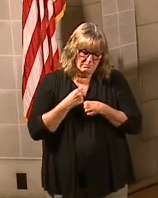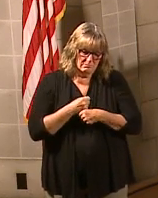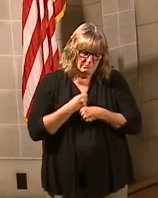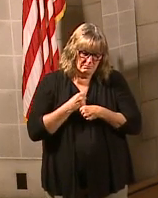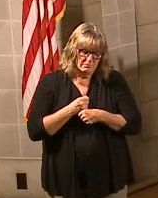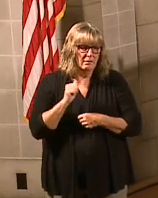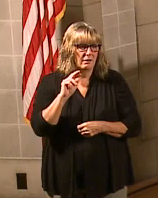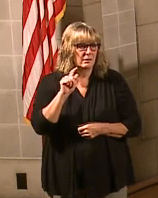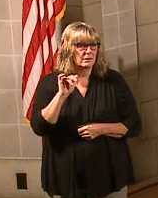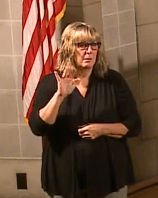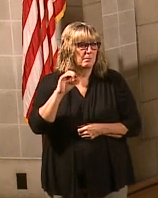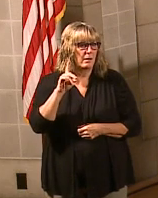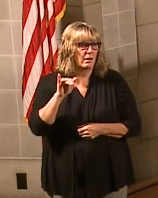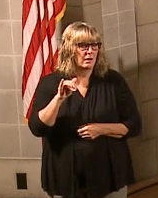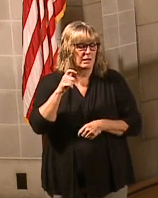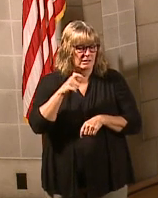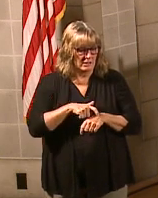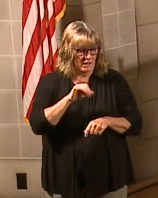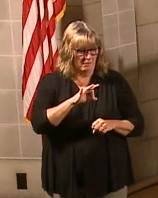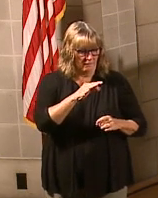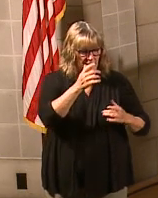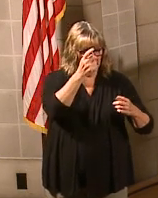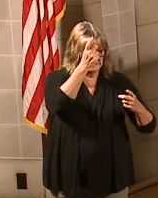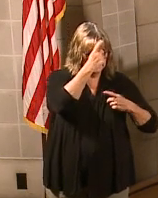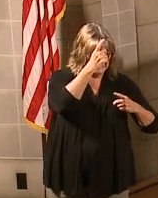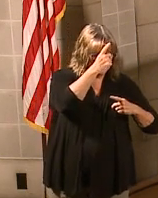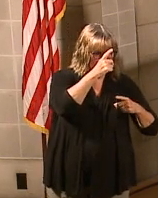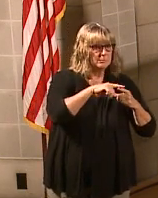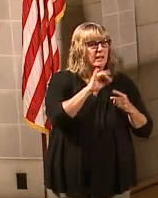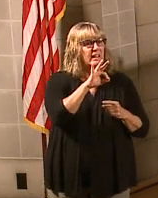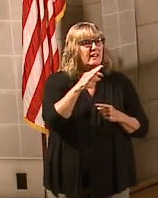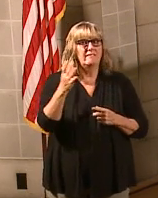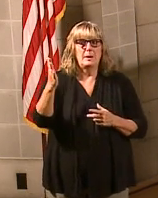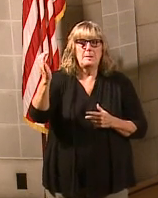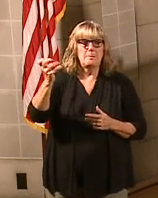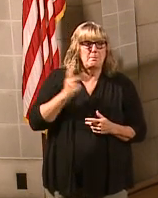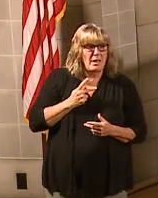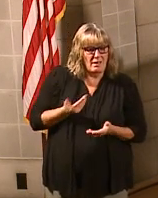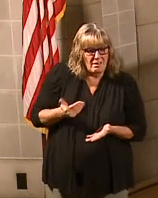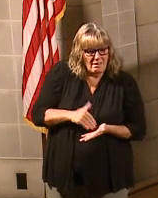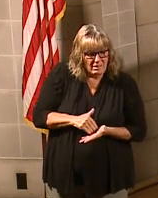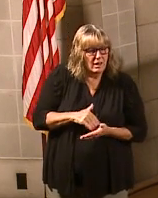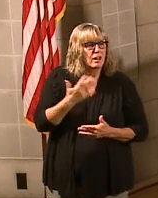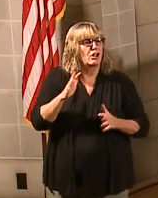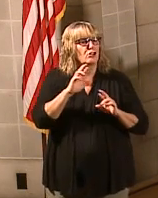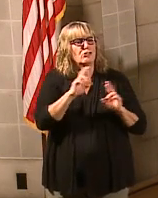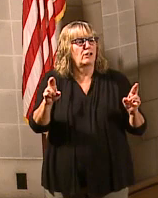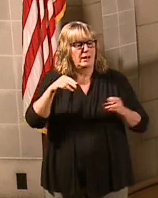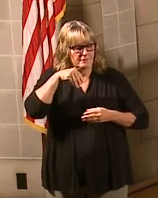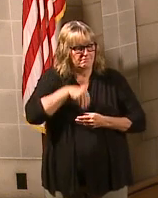TIME. WHEN YOU GET THE VACCINE, YOUR